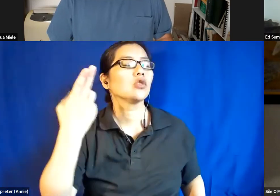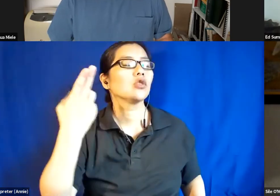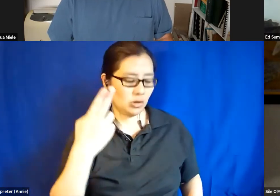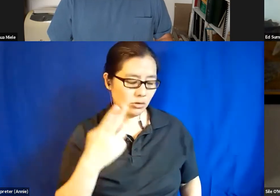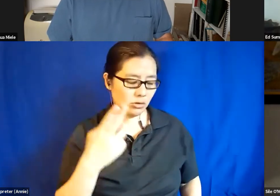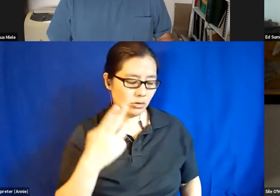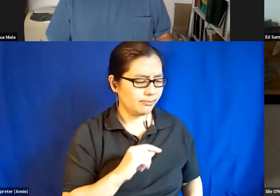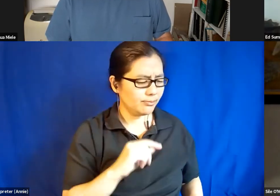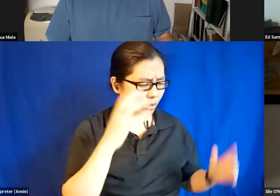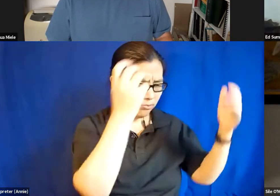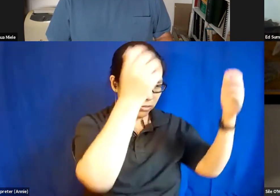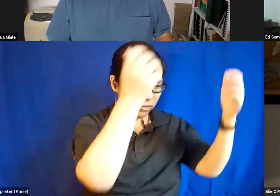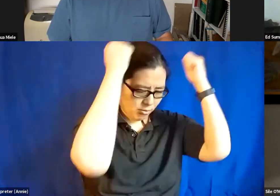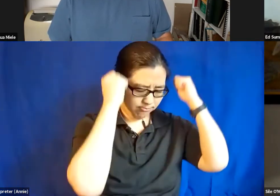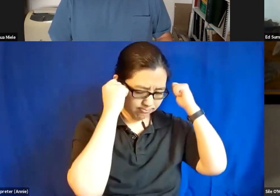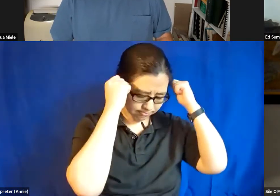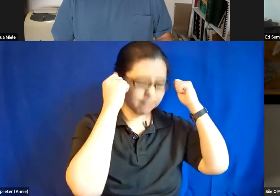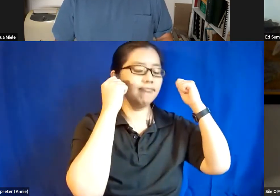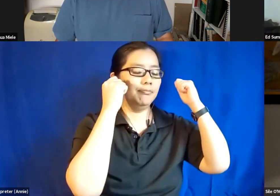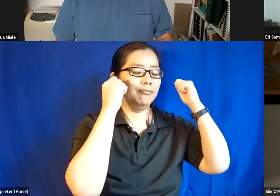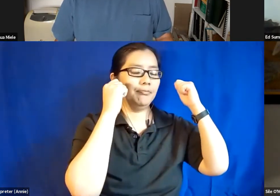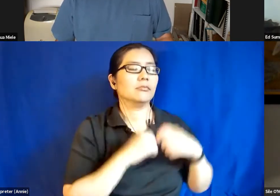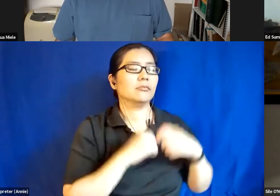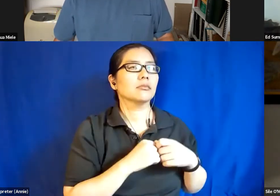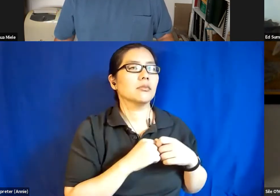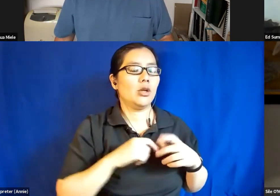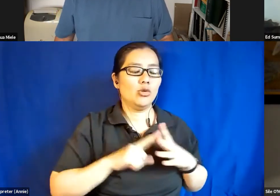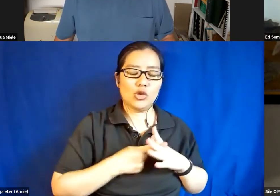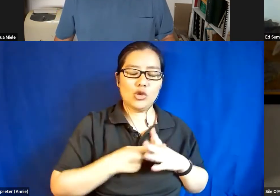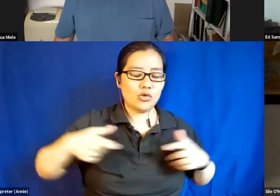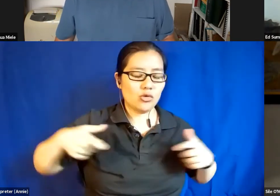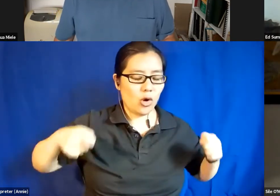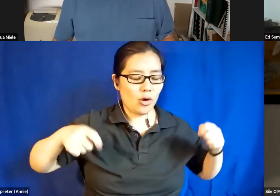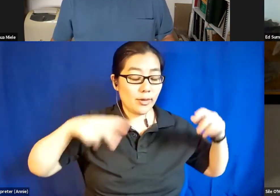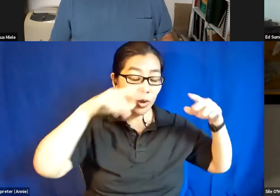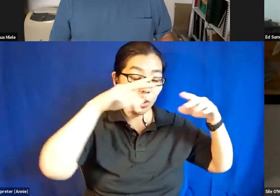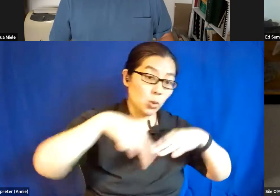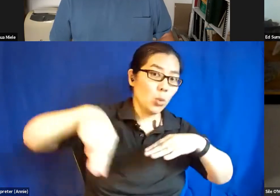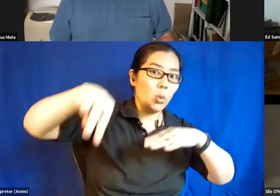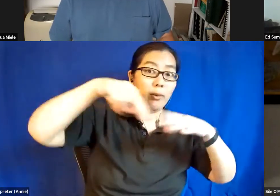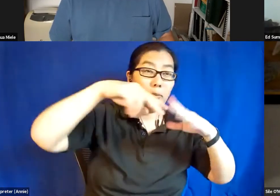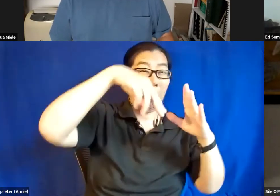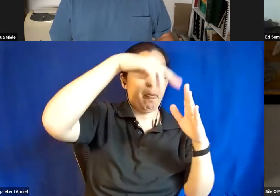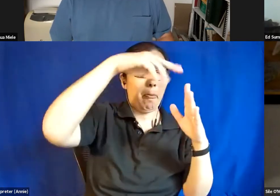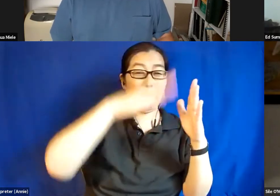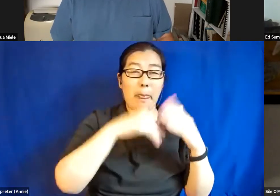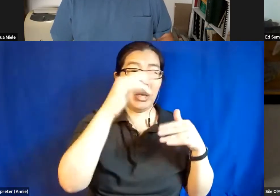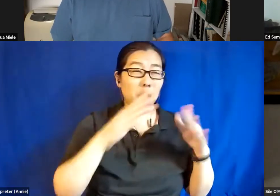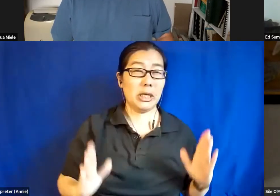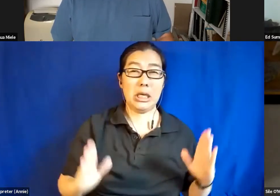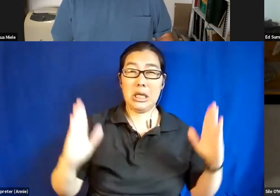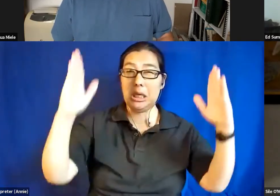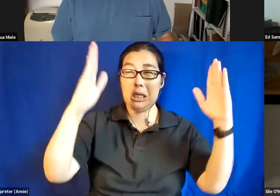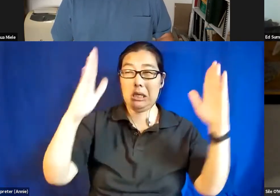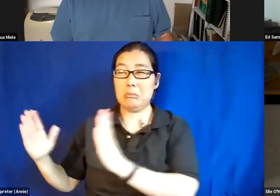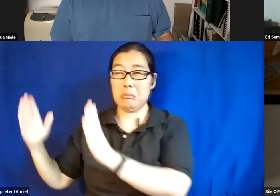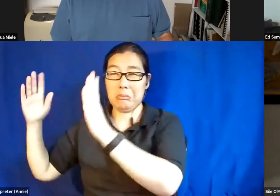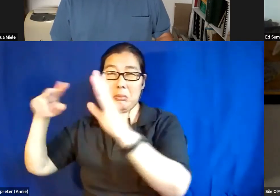sort of, you know, execute the swing from building to building script , does it feel like you are swinging from